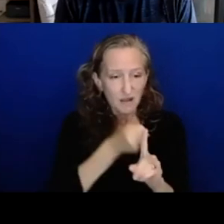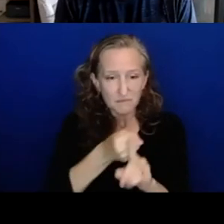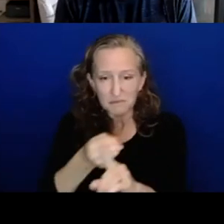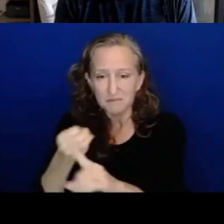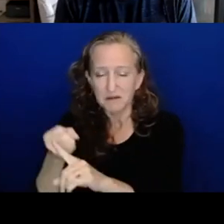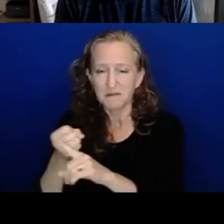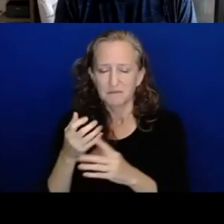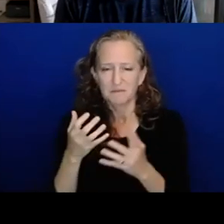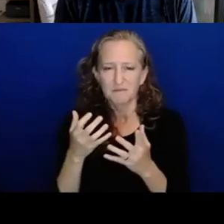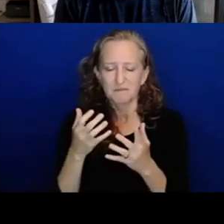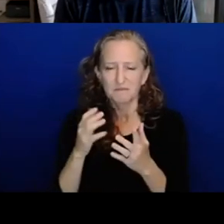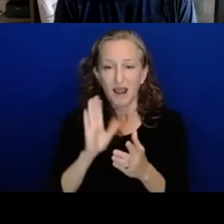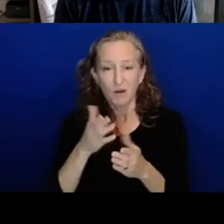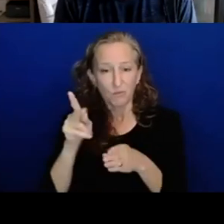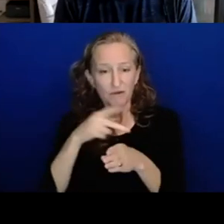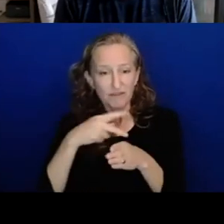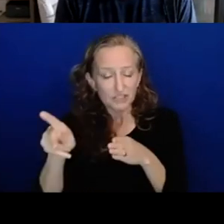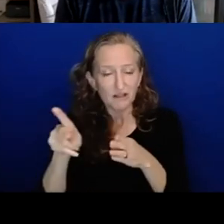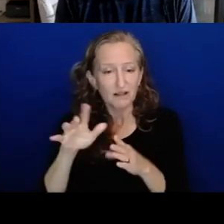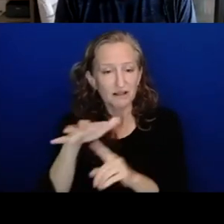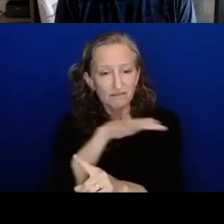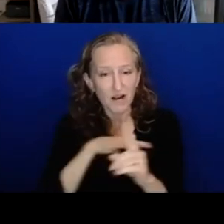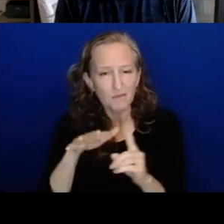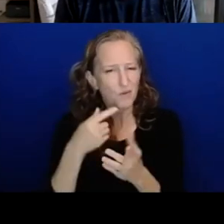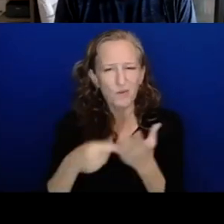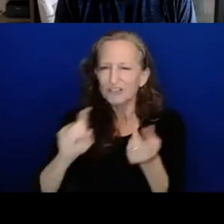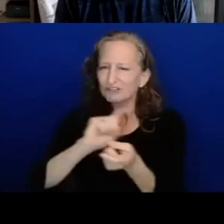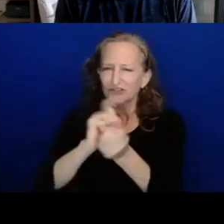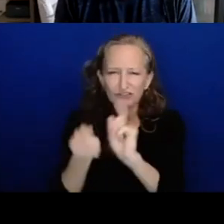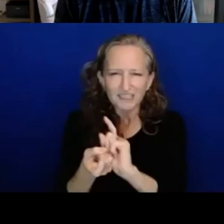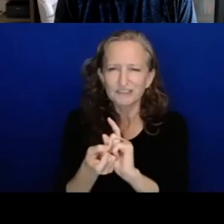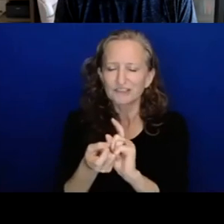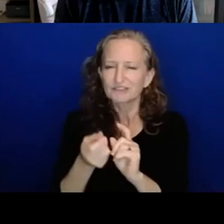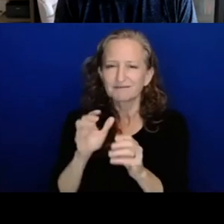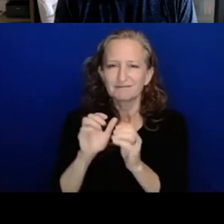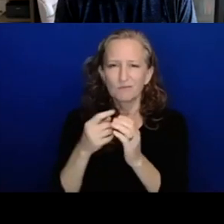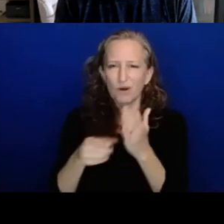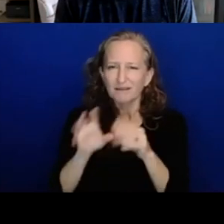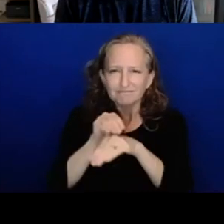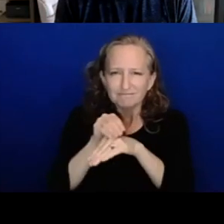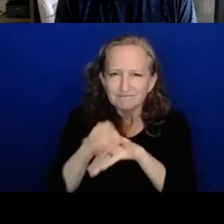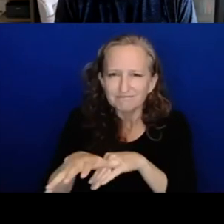Like was it mindset? Was it your being the mindset of your behavior change, of taking